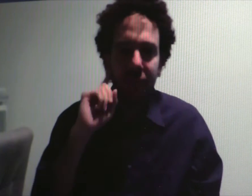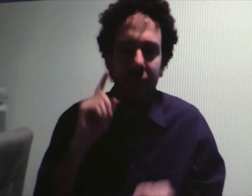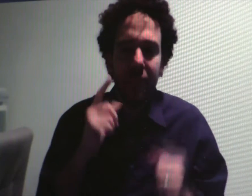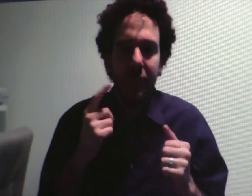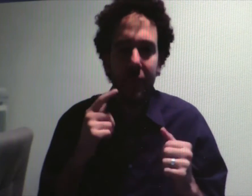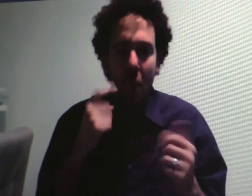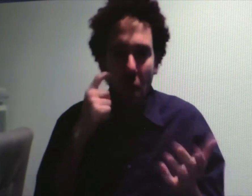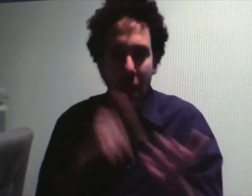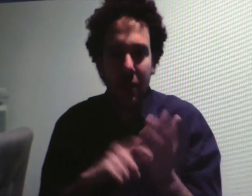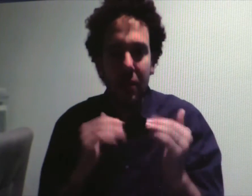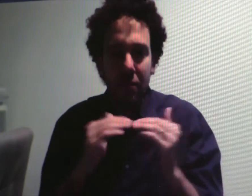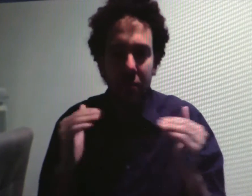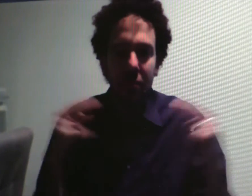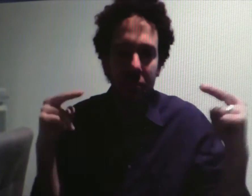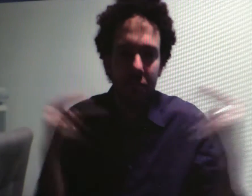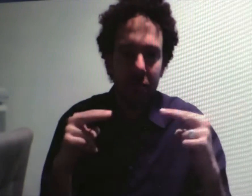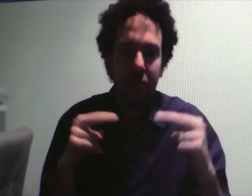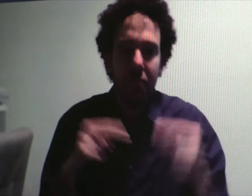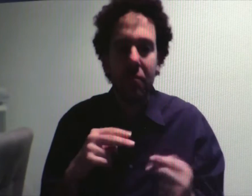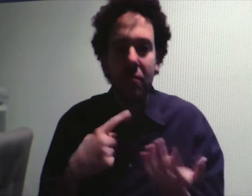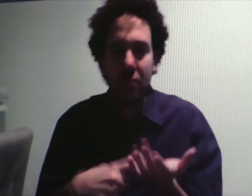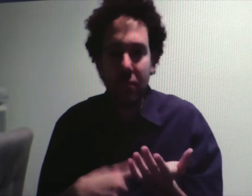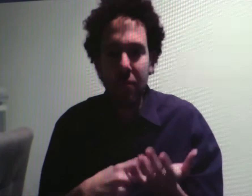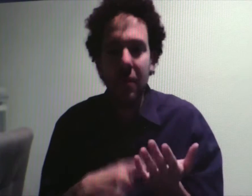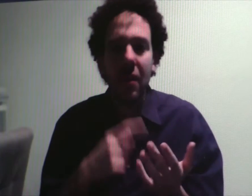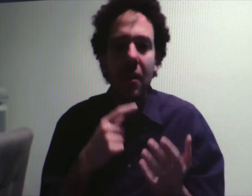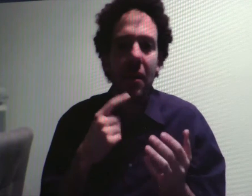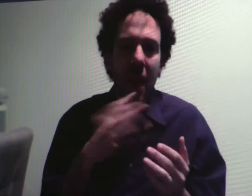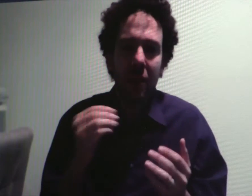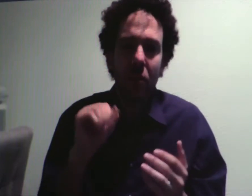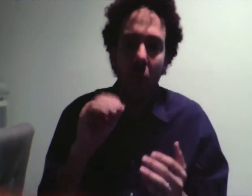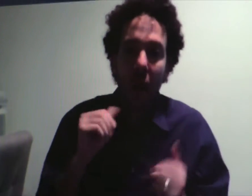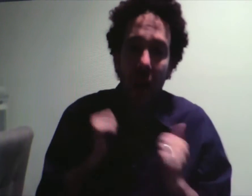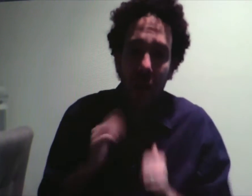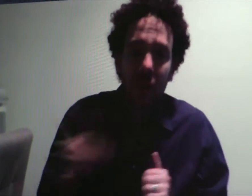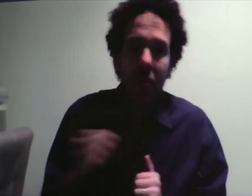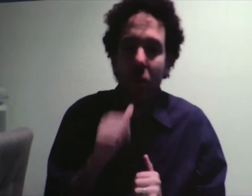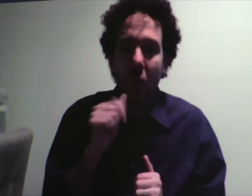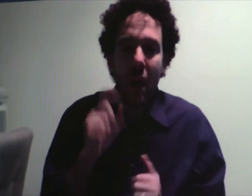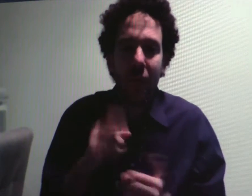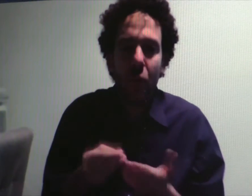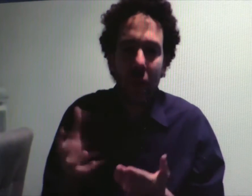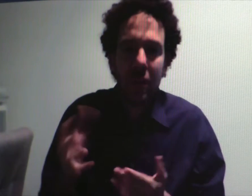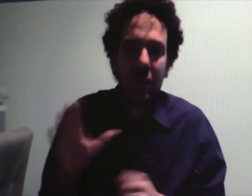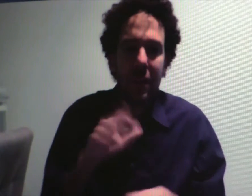to make sure deaf peers are recognized equally, and as are their perspectives and discussions